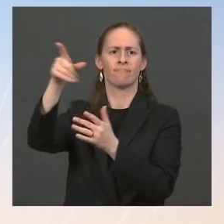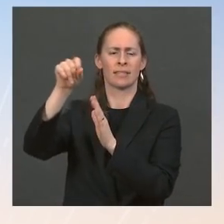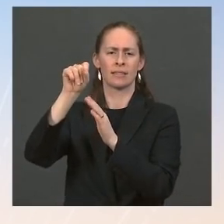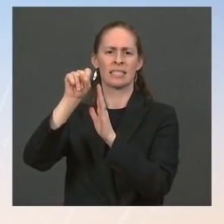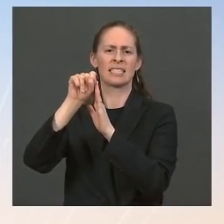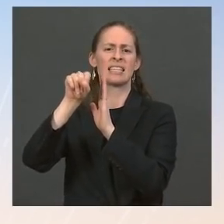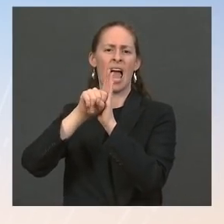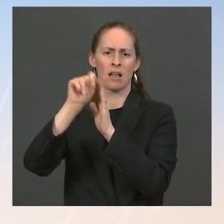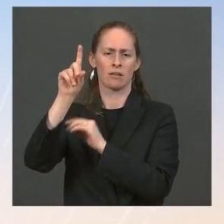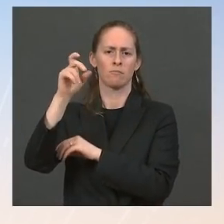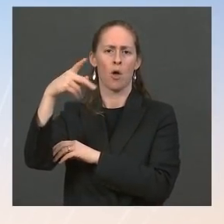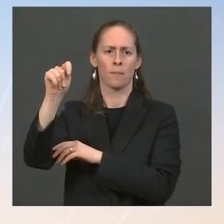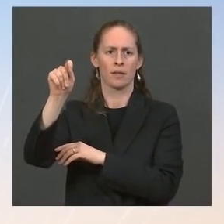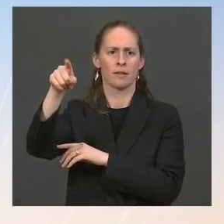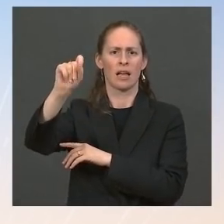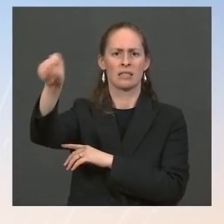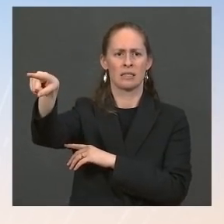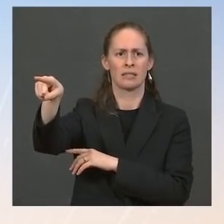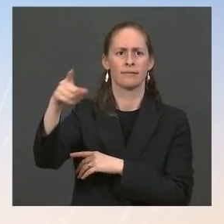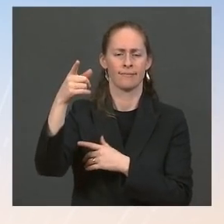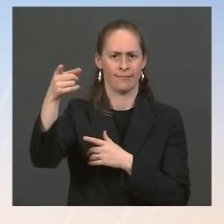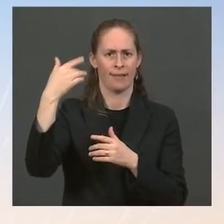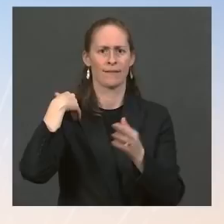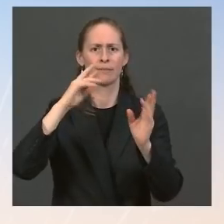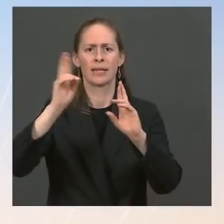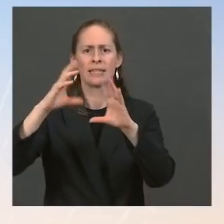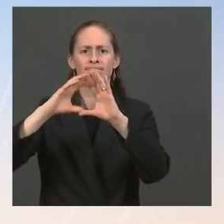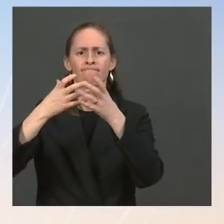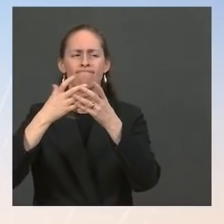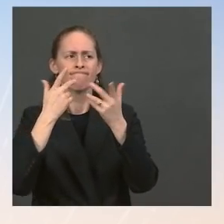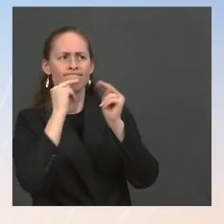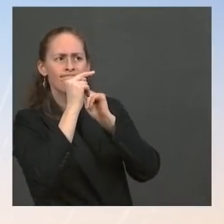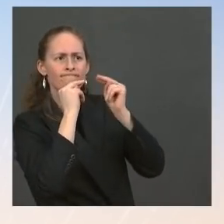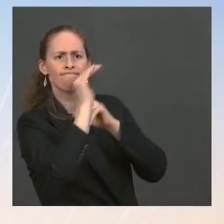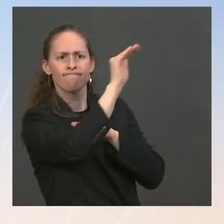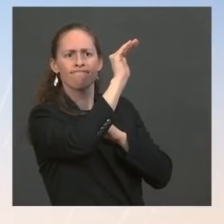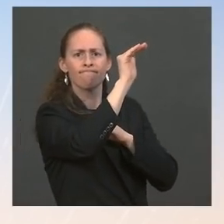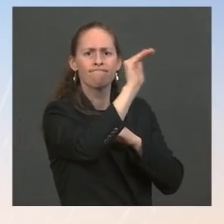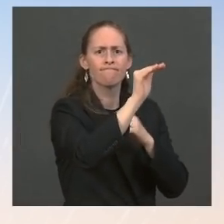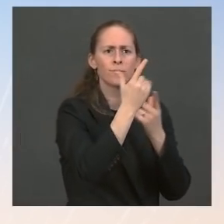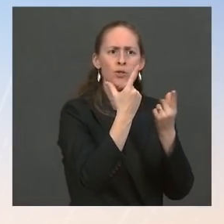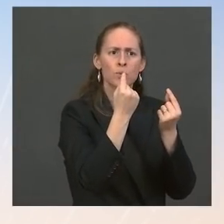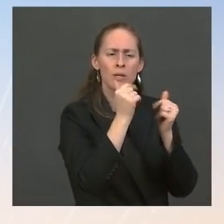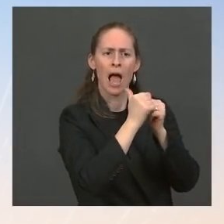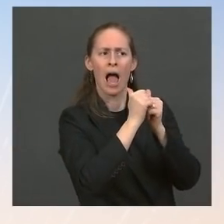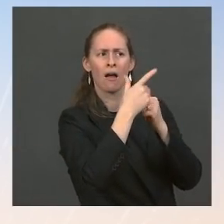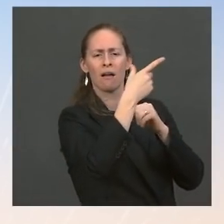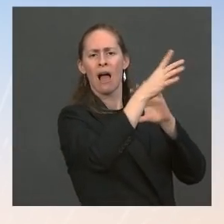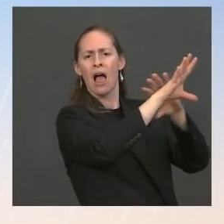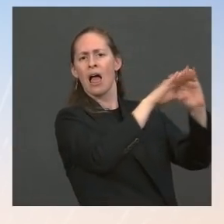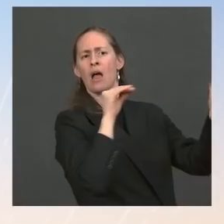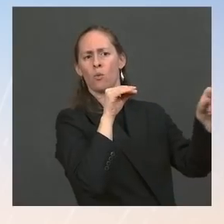that would have been engaged with any officials or others there playing a role in getting him released. I would point you to them for any more details. The Press: I've got to ask this: